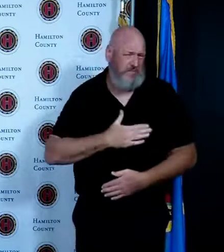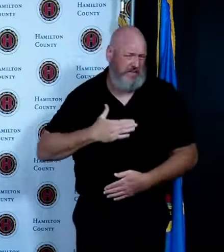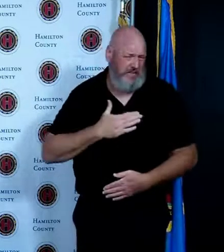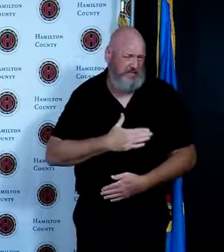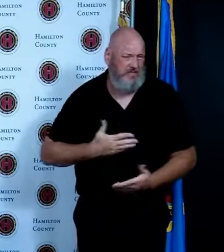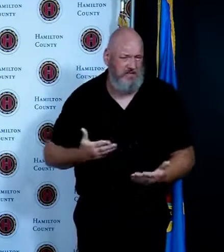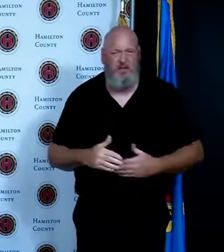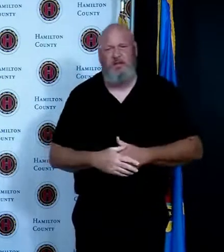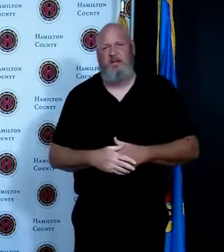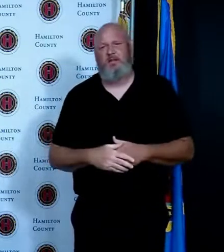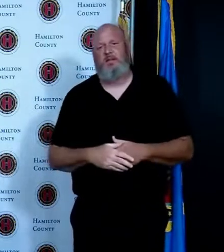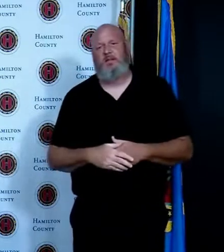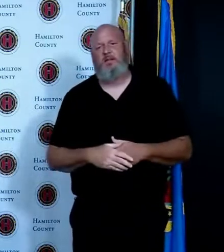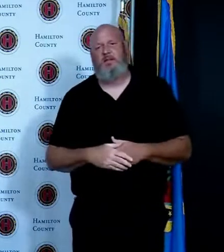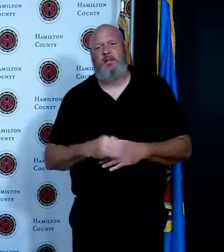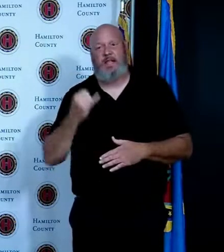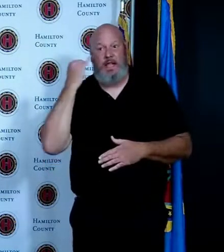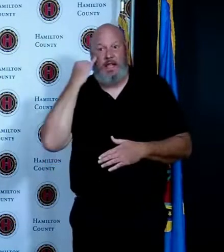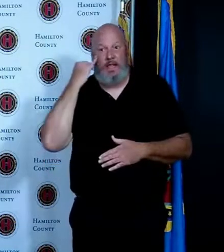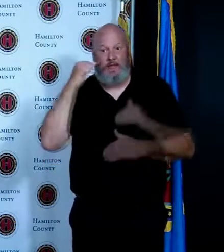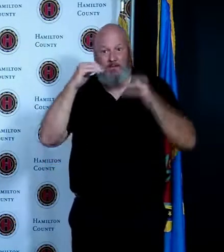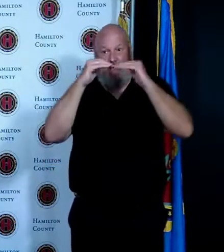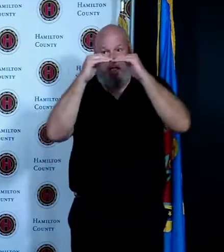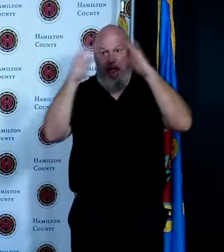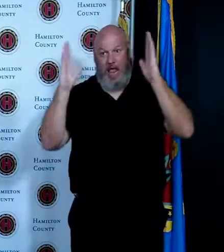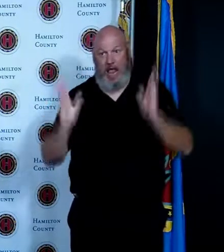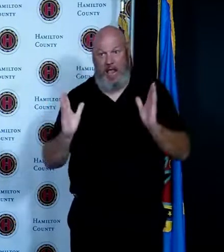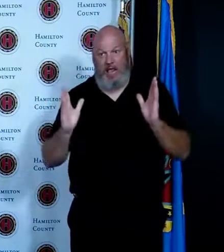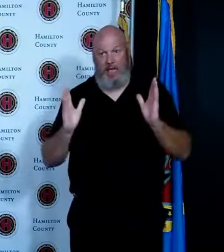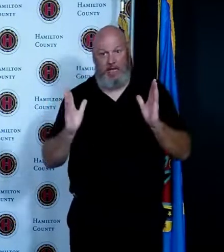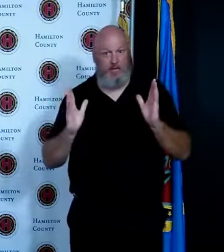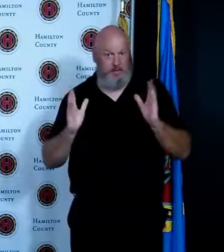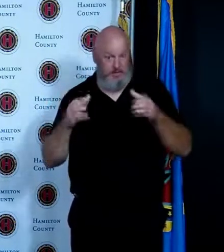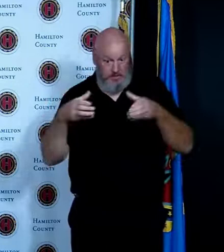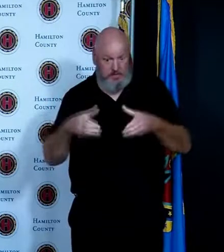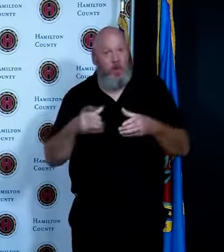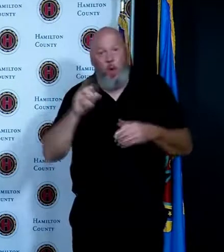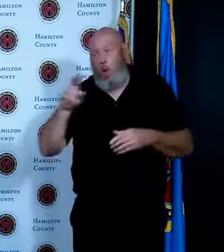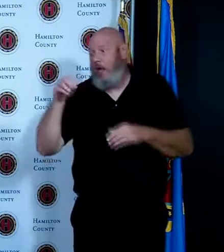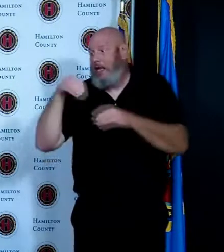access to hand sinks for hand-washing cover your coughs and sneezes and don't